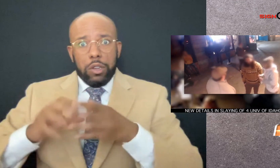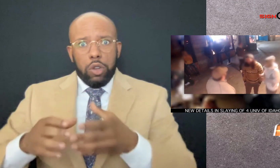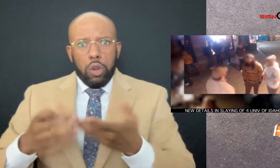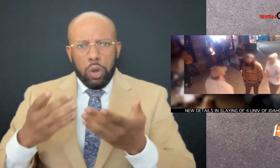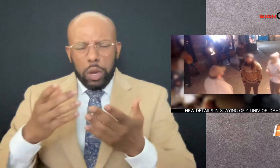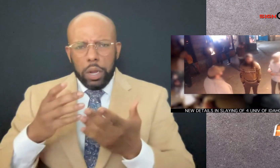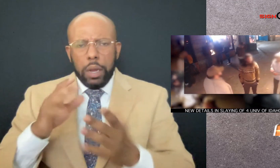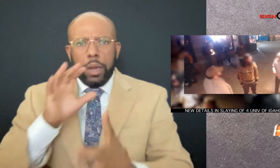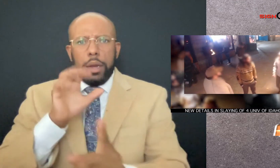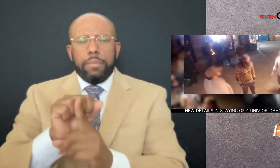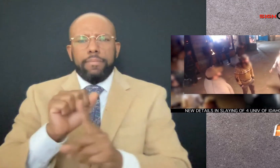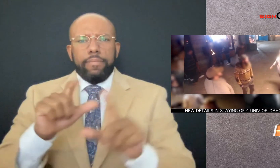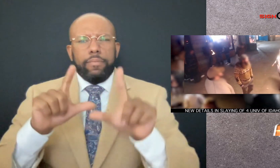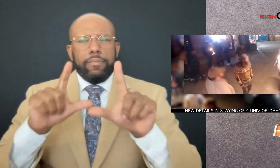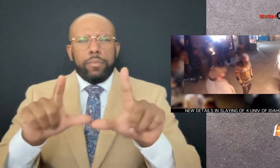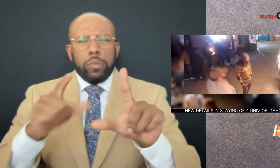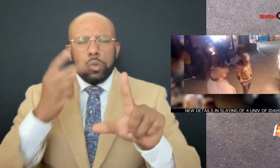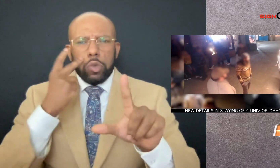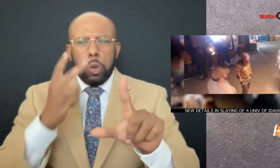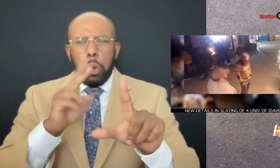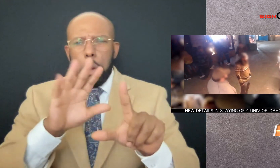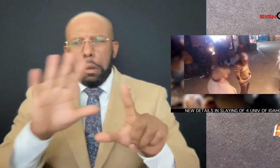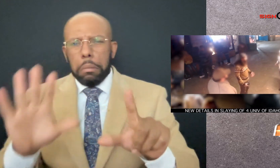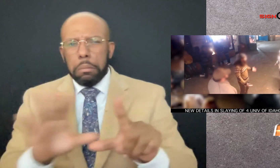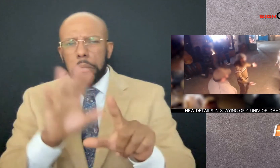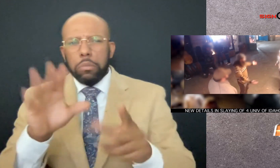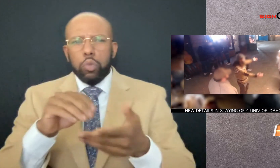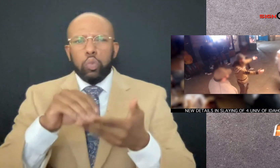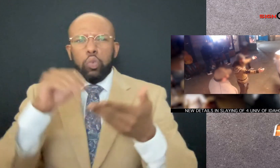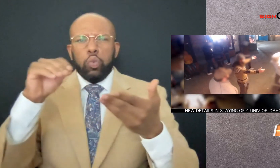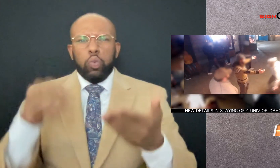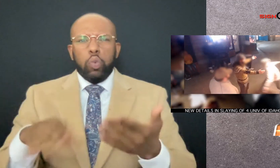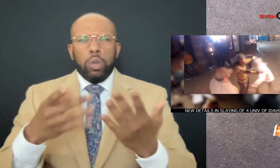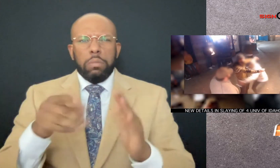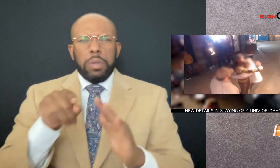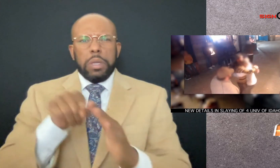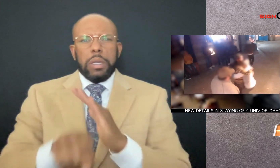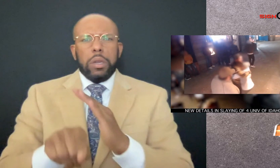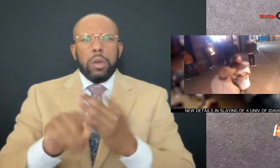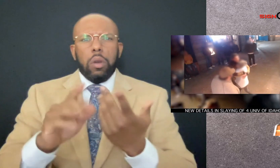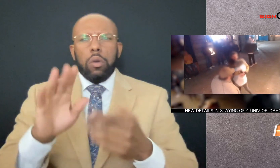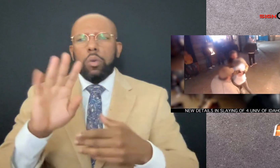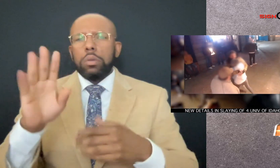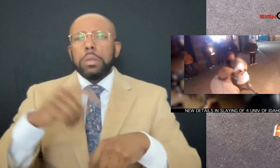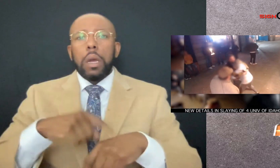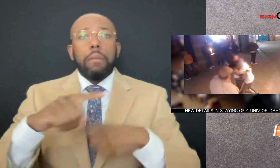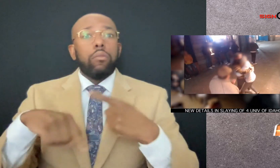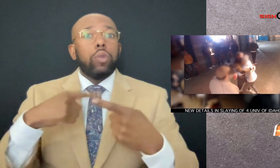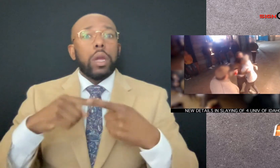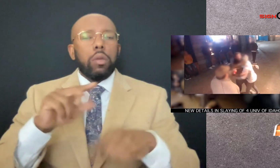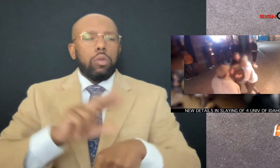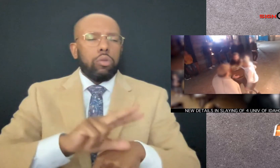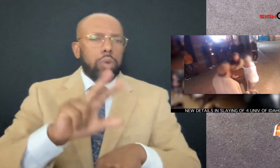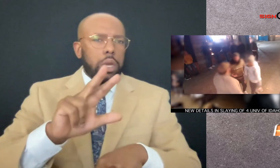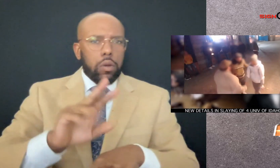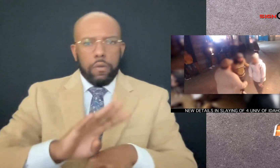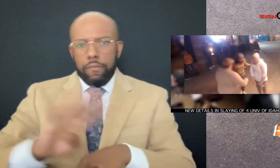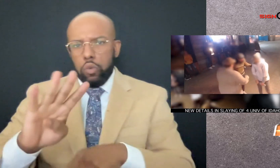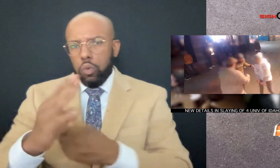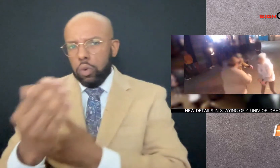food truck the night of their murder investigators say based on this footage. They estimate the students were killed between three and four in the morning.